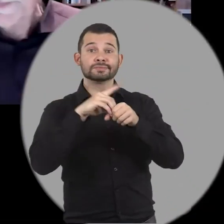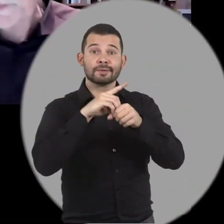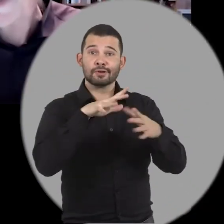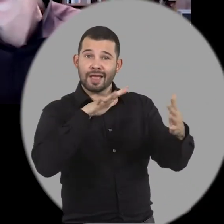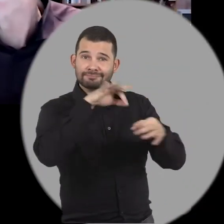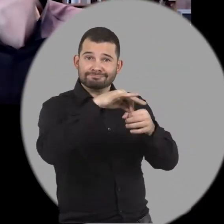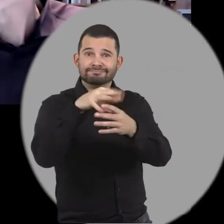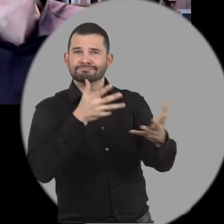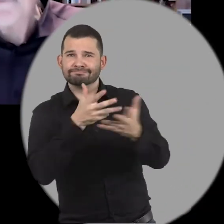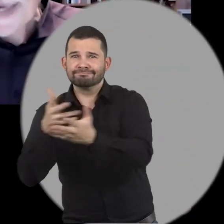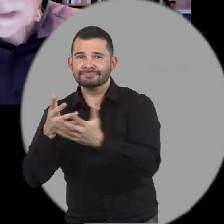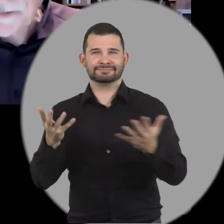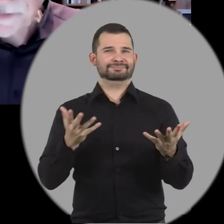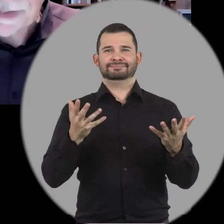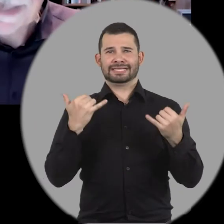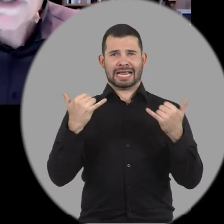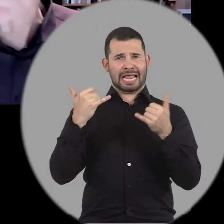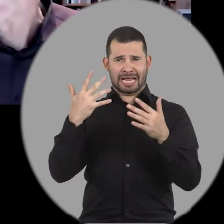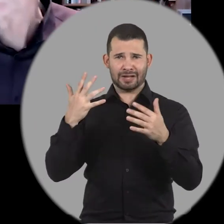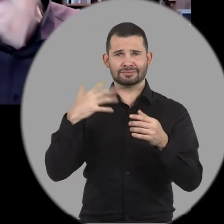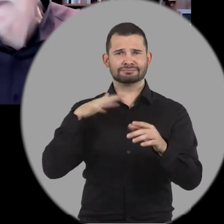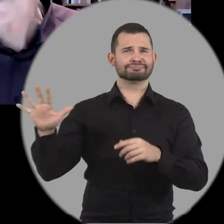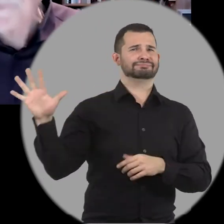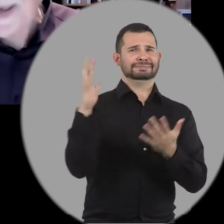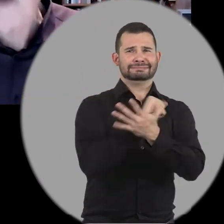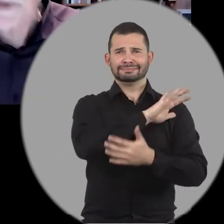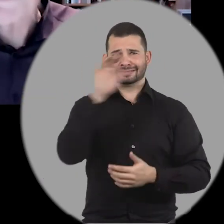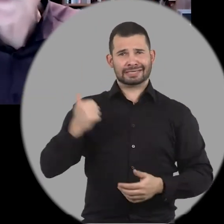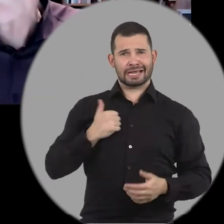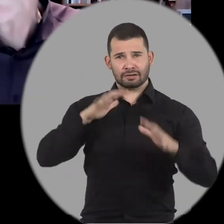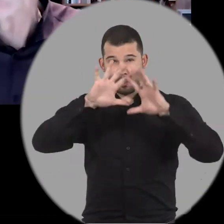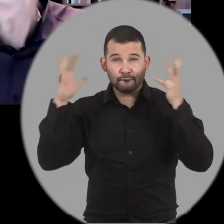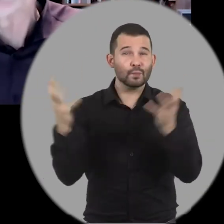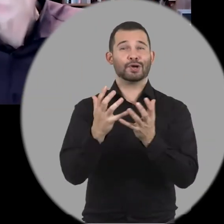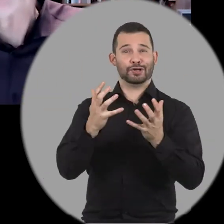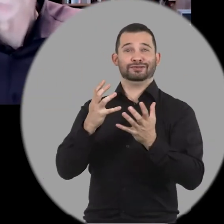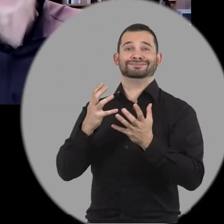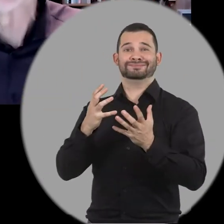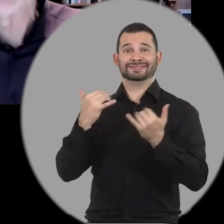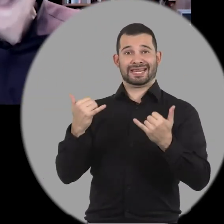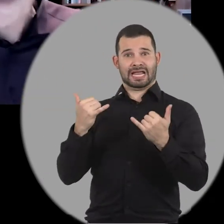So that magnification of our collective power into a mighty force won't happen